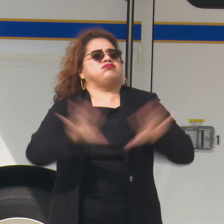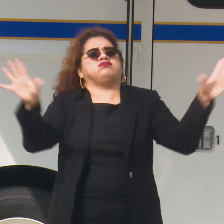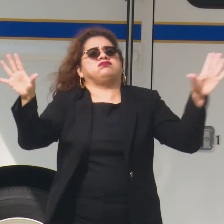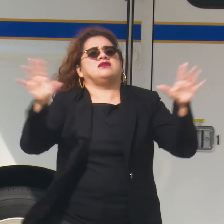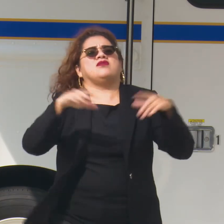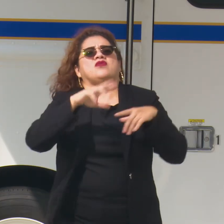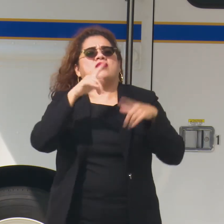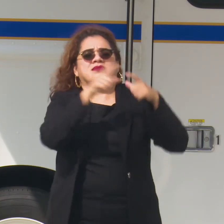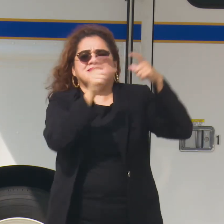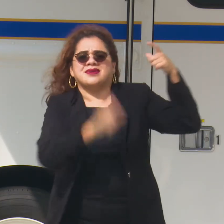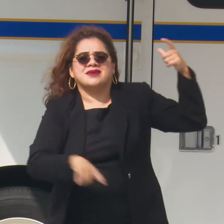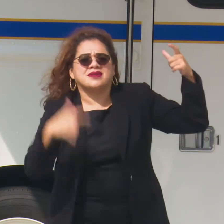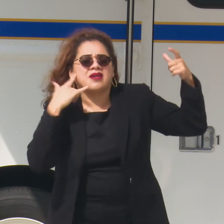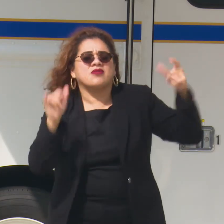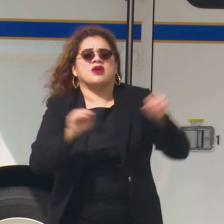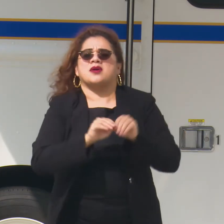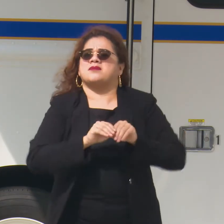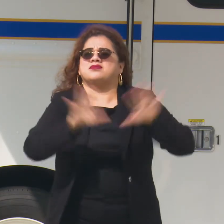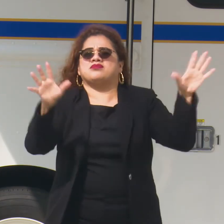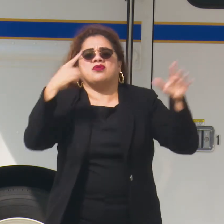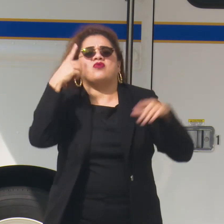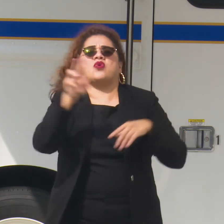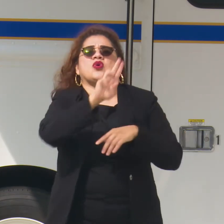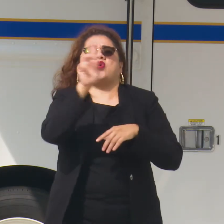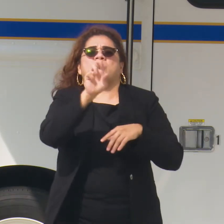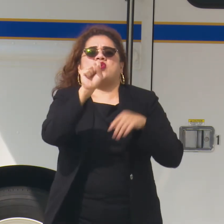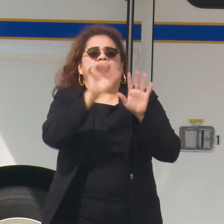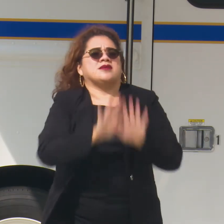targeted to the undocumented and to immigrants is